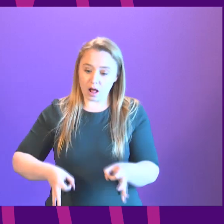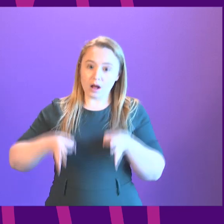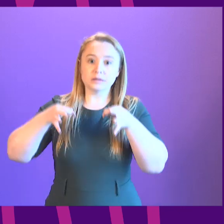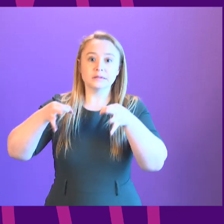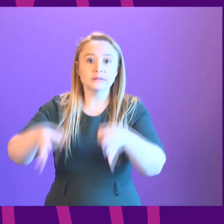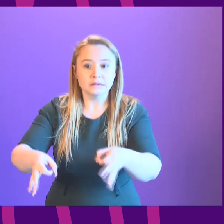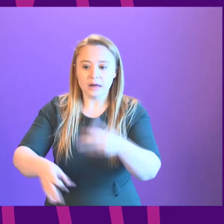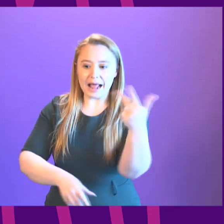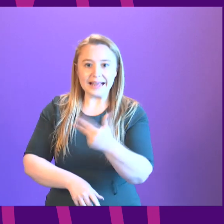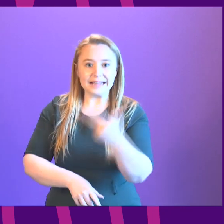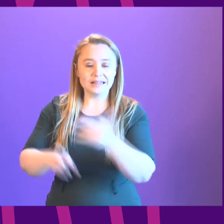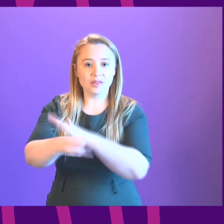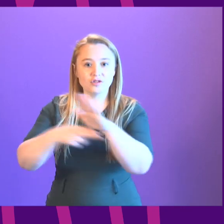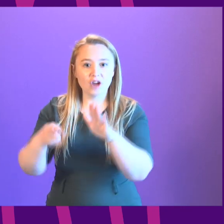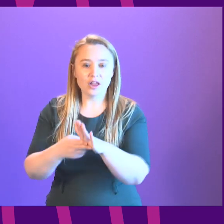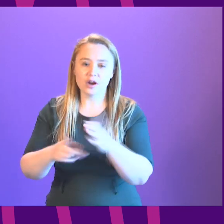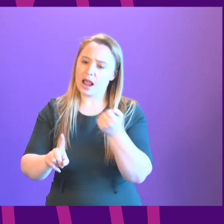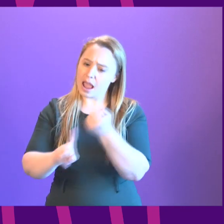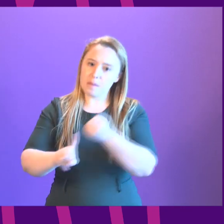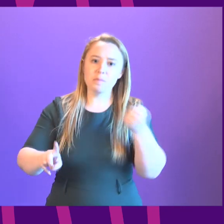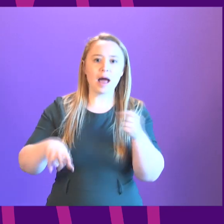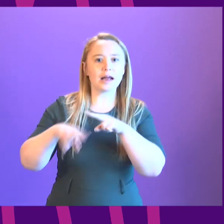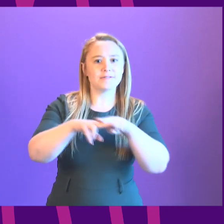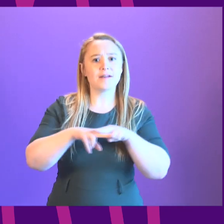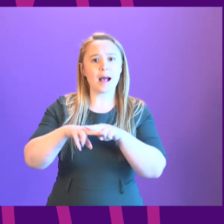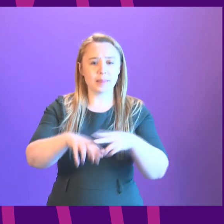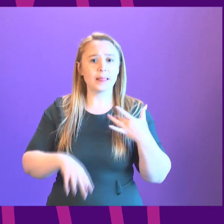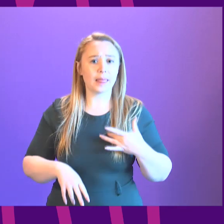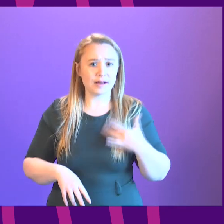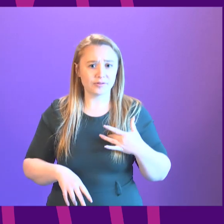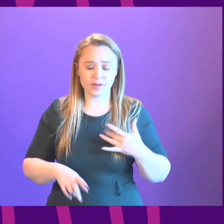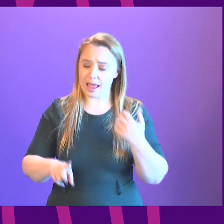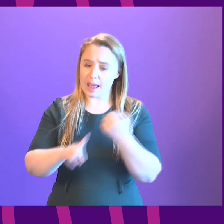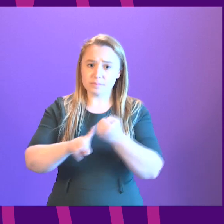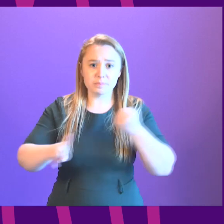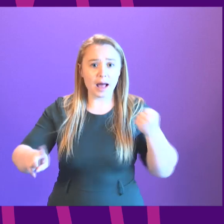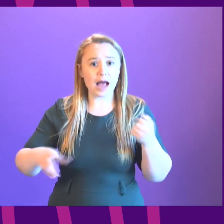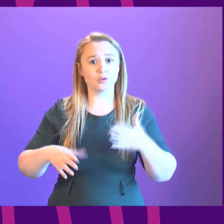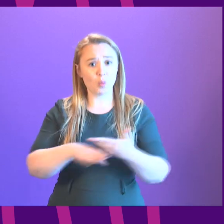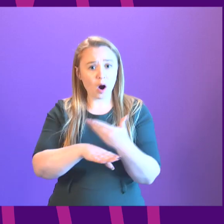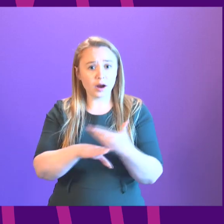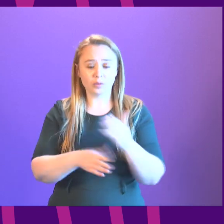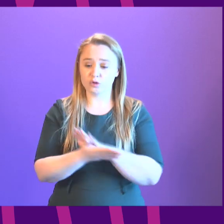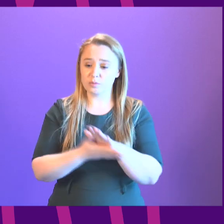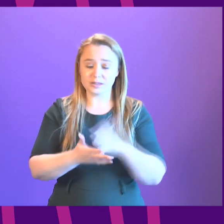Not only does that impact on their family life; it affects their ability to work and pay the bills.